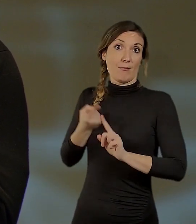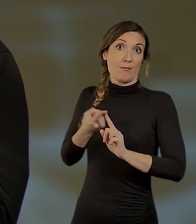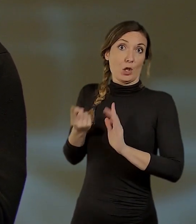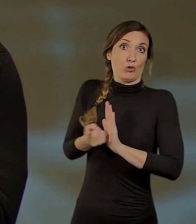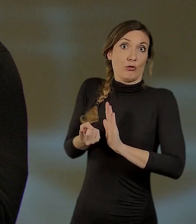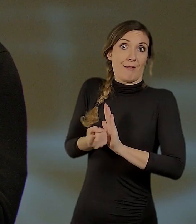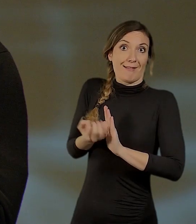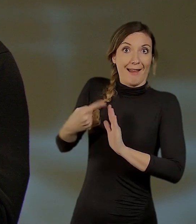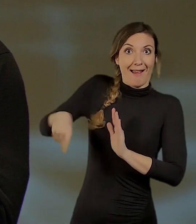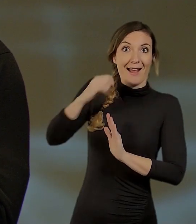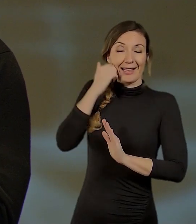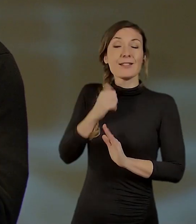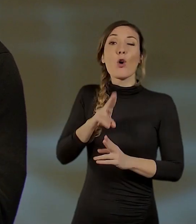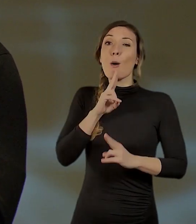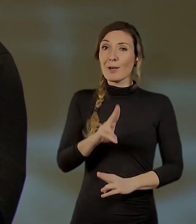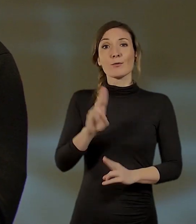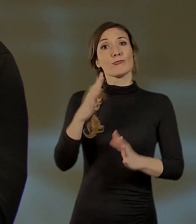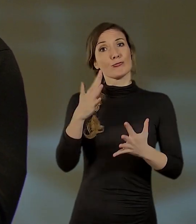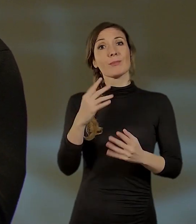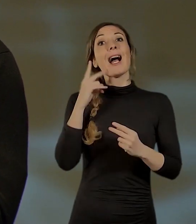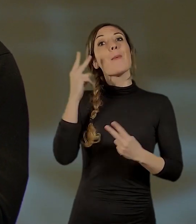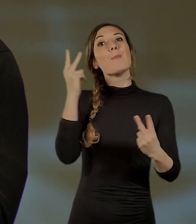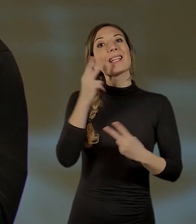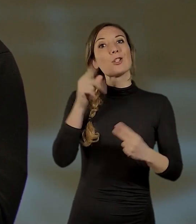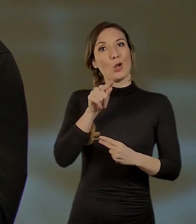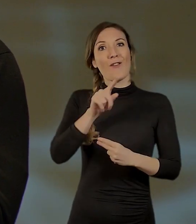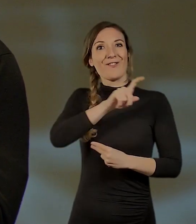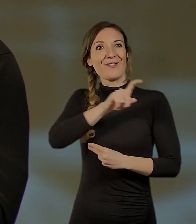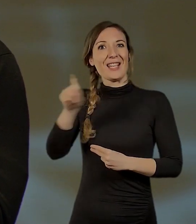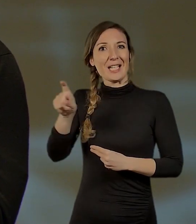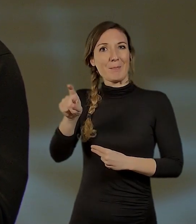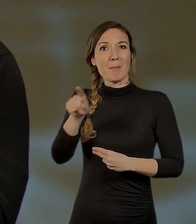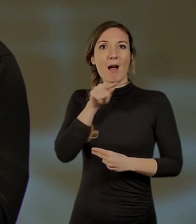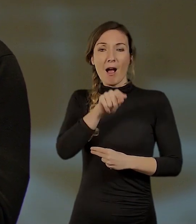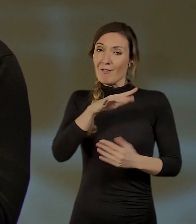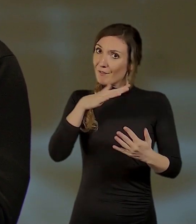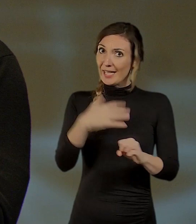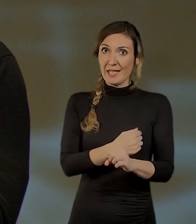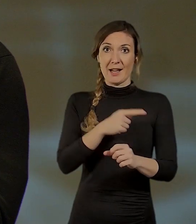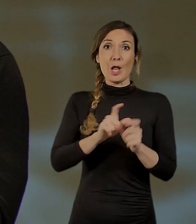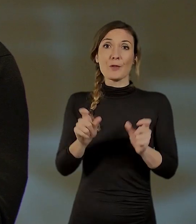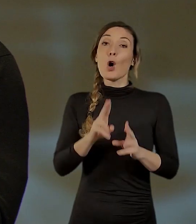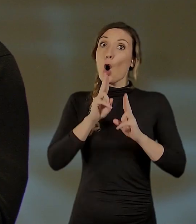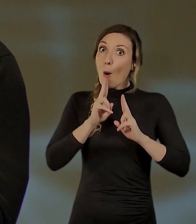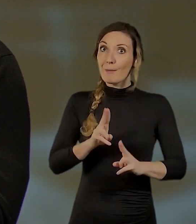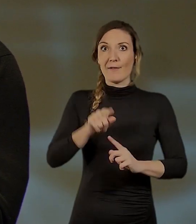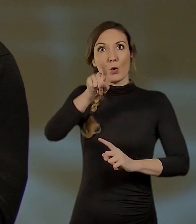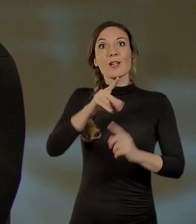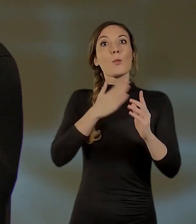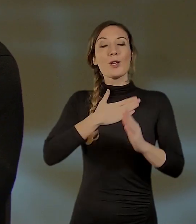not the wishes of the investor, but the wishes of the public, the city district, the city in the best possible way. That's why we chose them. And as for participation